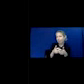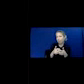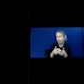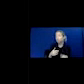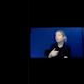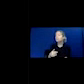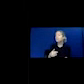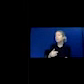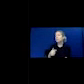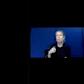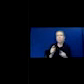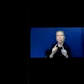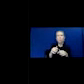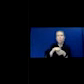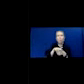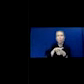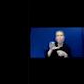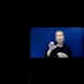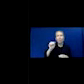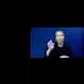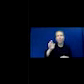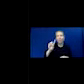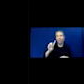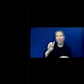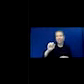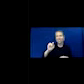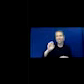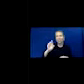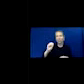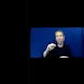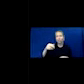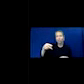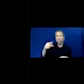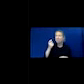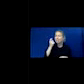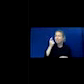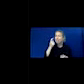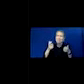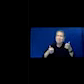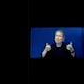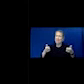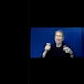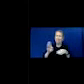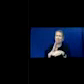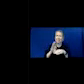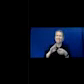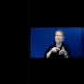But because they are such large corporations, they ran into a lot of red tape issues.